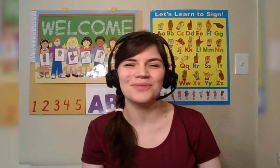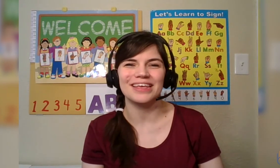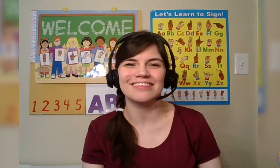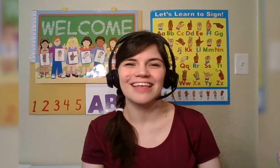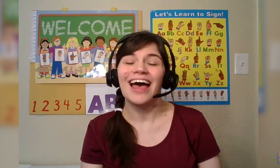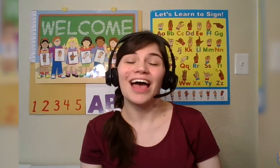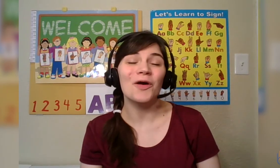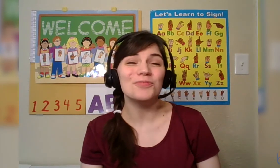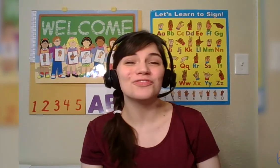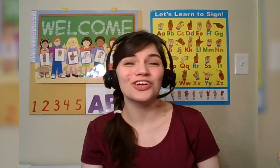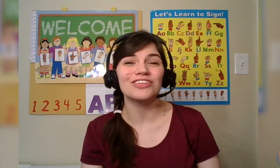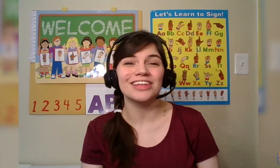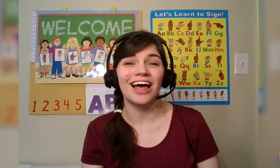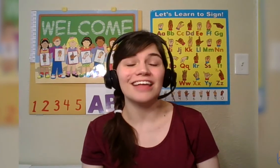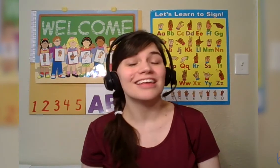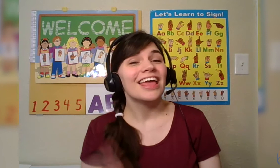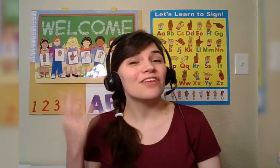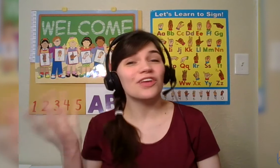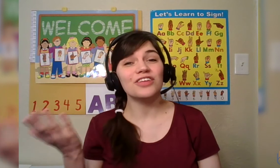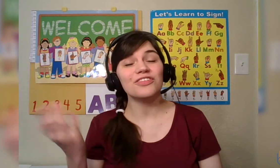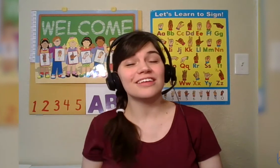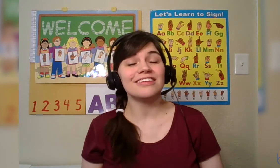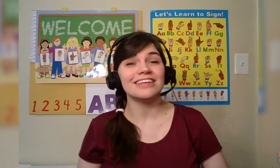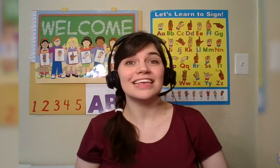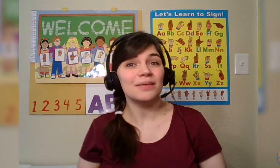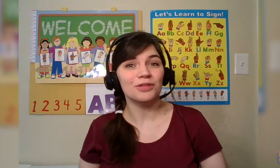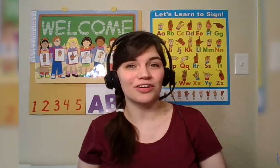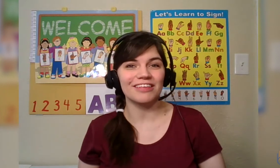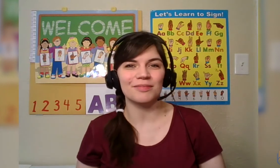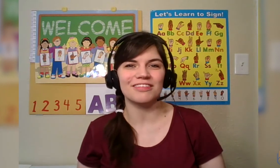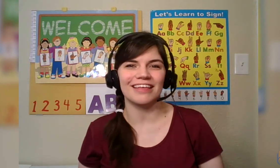weeks. I hope you've learned a lot. If you're interested to keep learning some sign language,